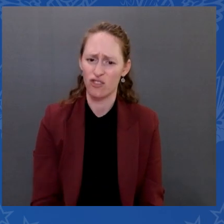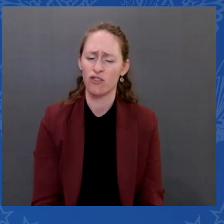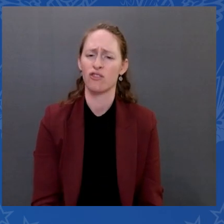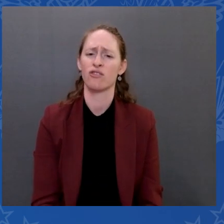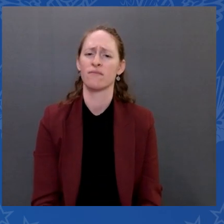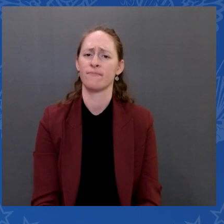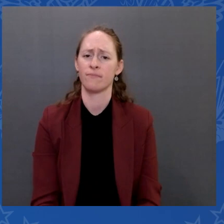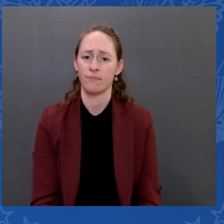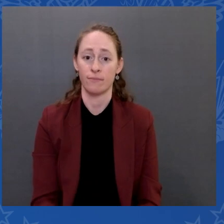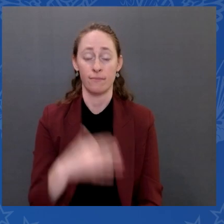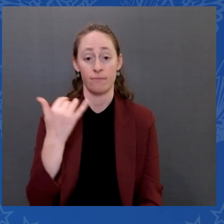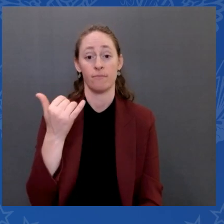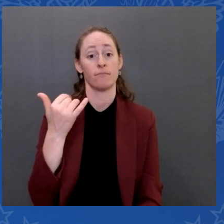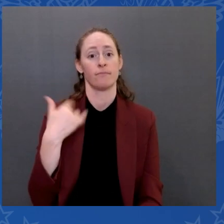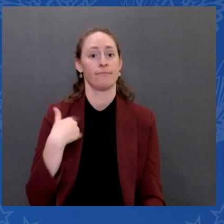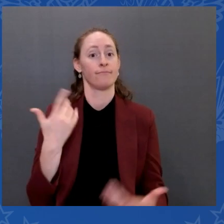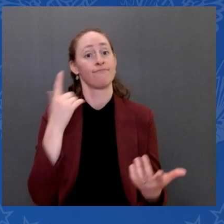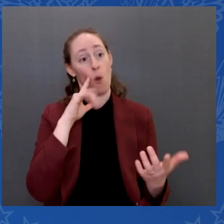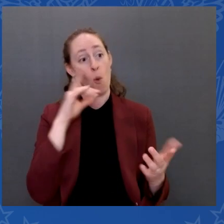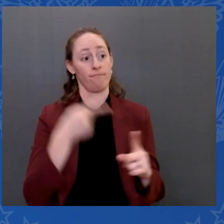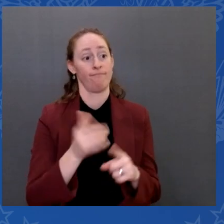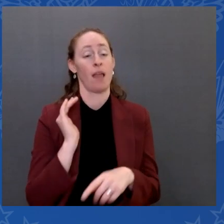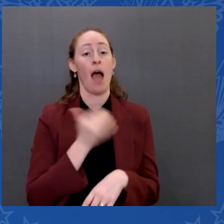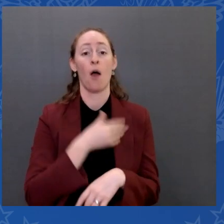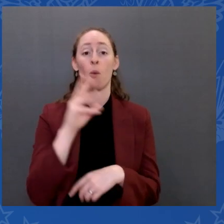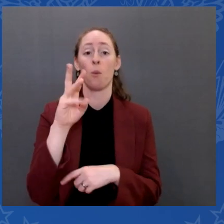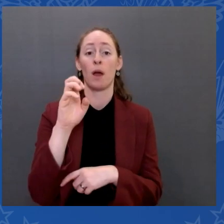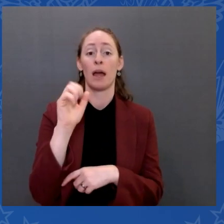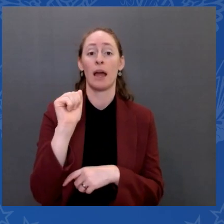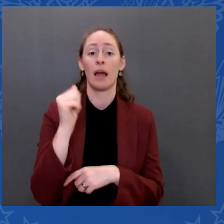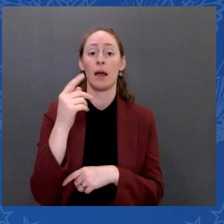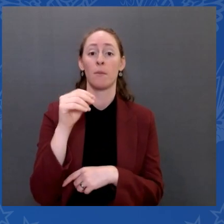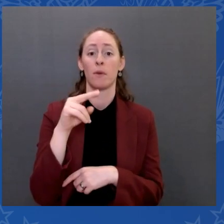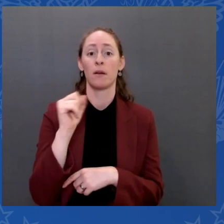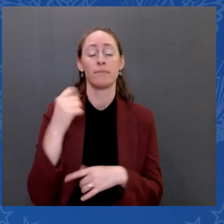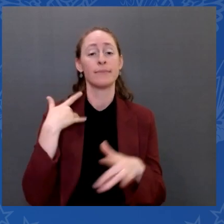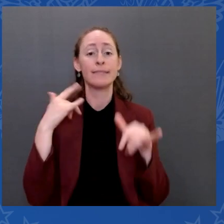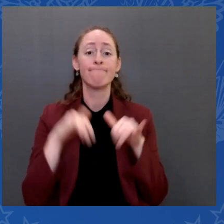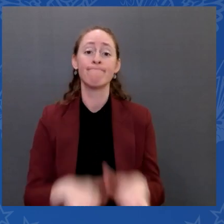of the supply chain of the -- of the chips that are in our existing weapons systems,